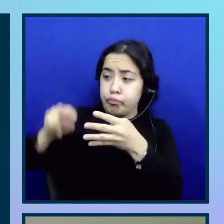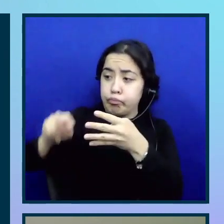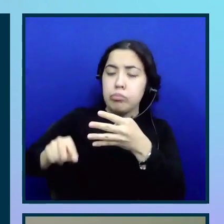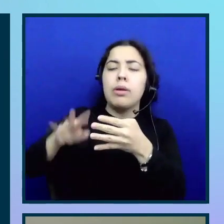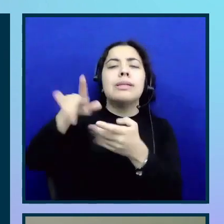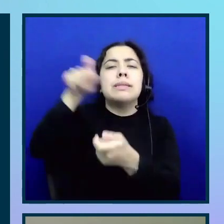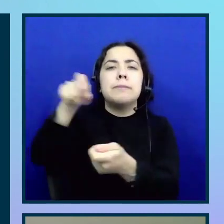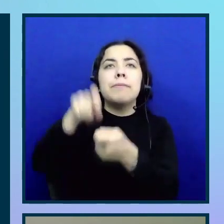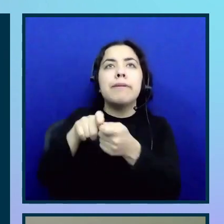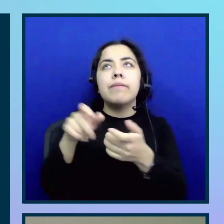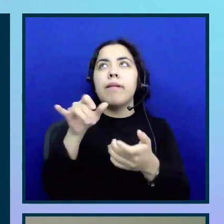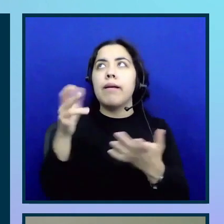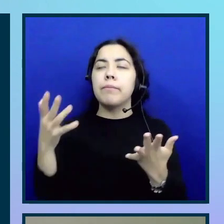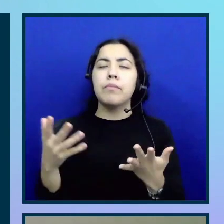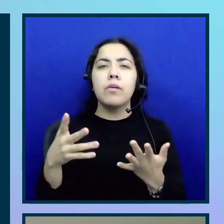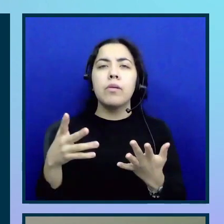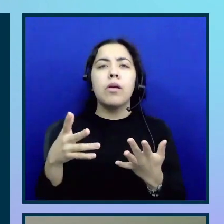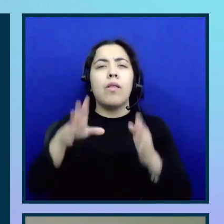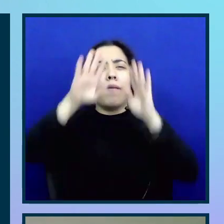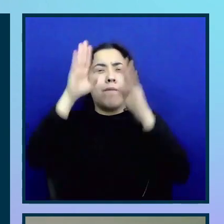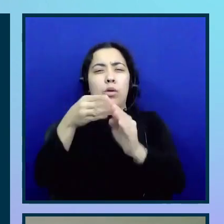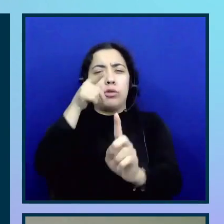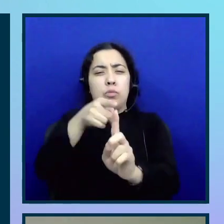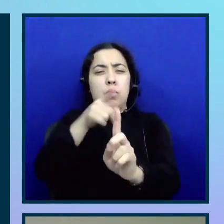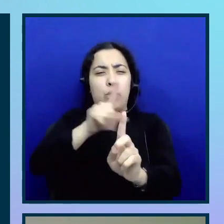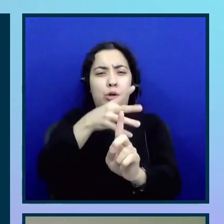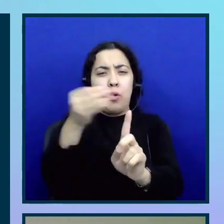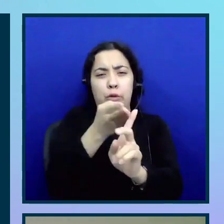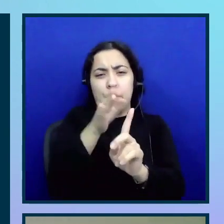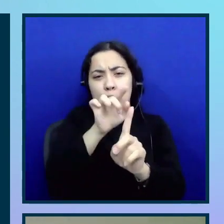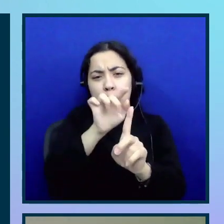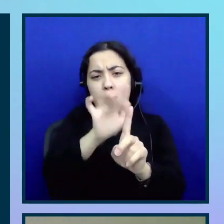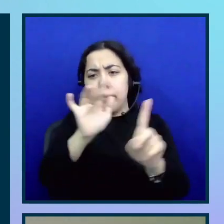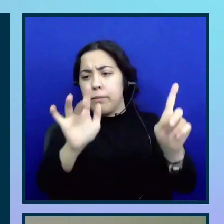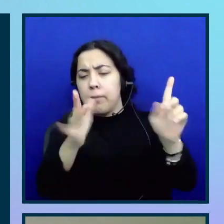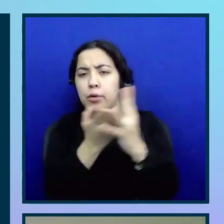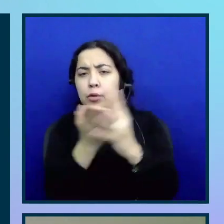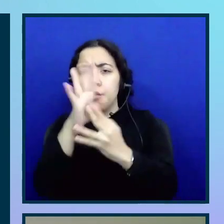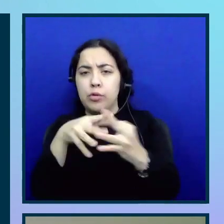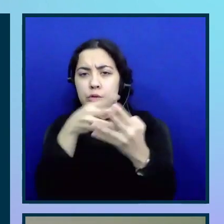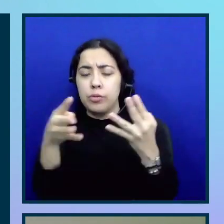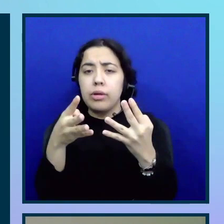where does the focus target go when you are arrowing through the grid? Is it going on the row as a whole,